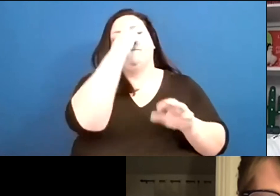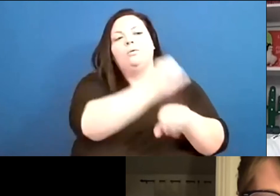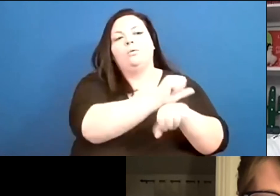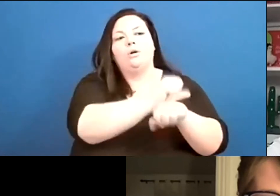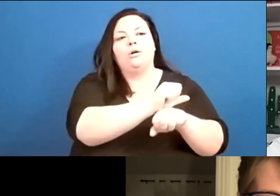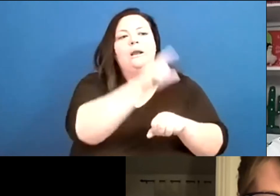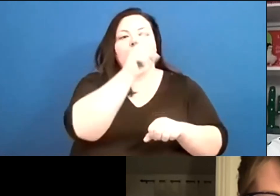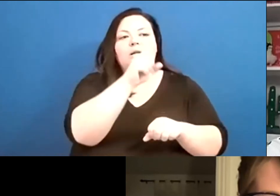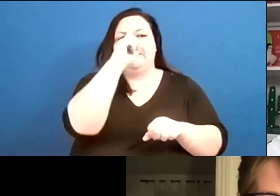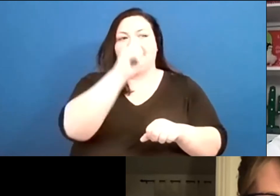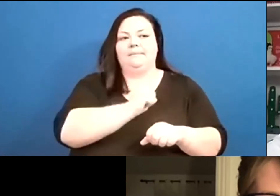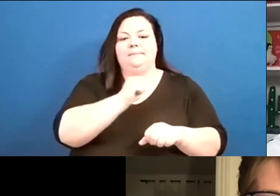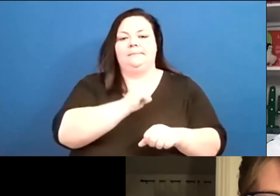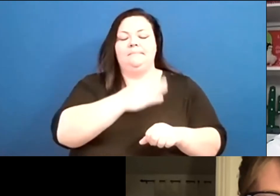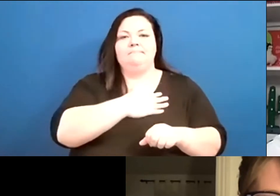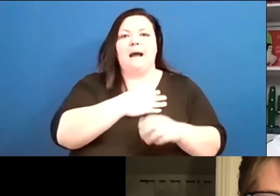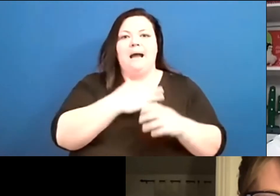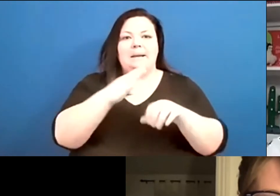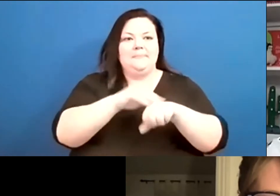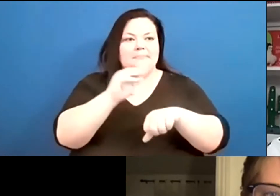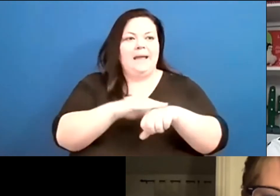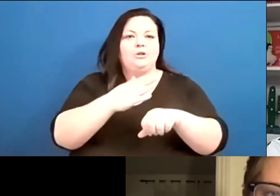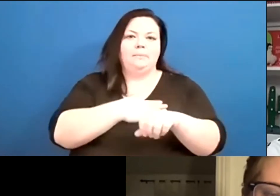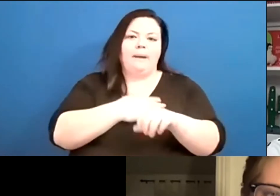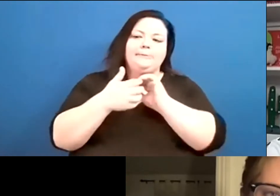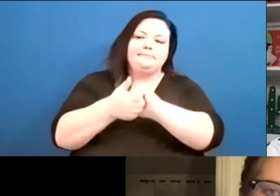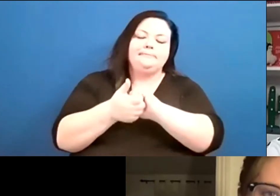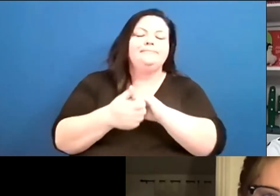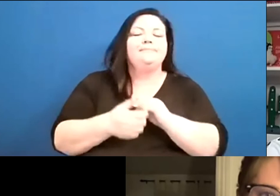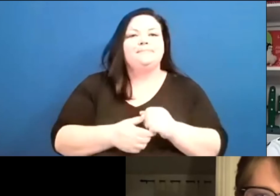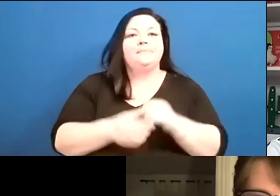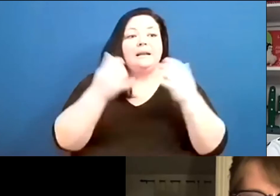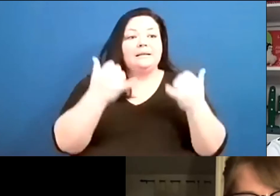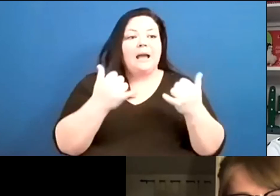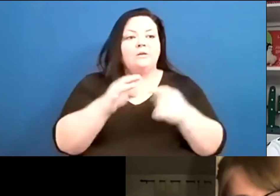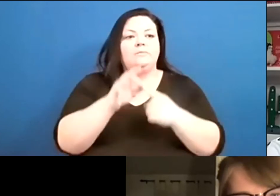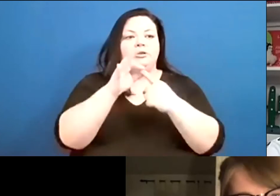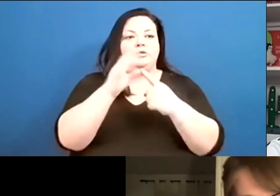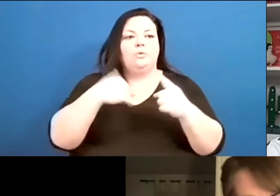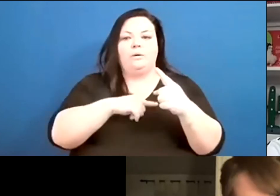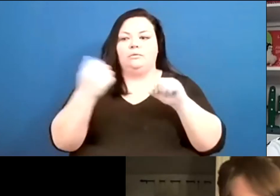pets, like, to be my companions and I think now that especially we're all home all the time,